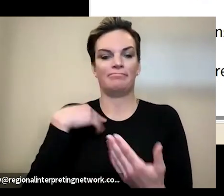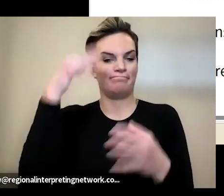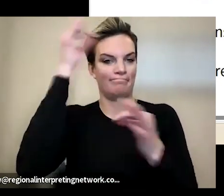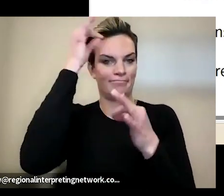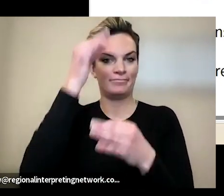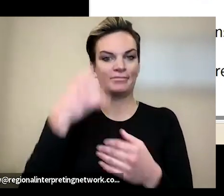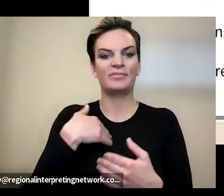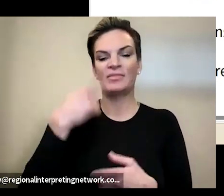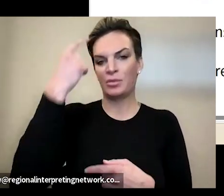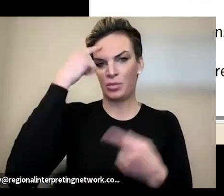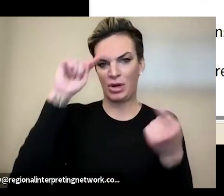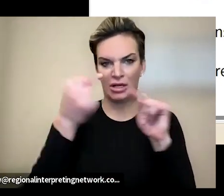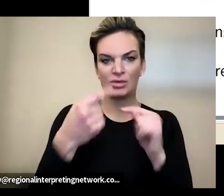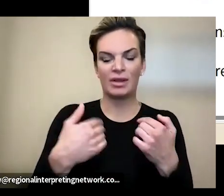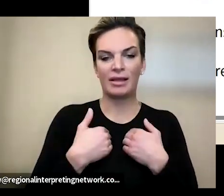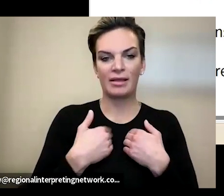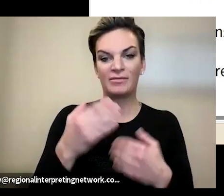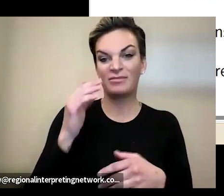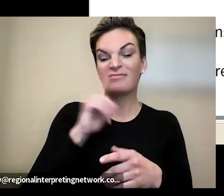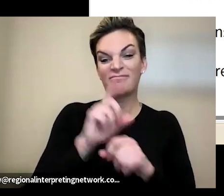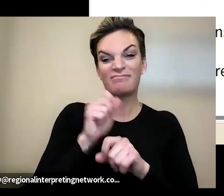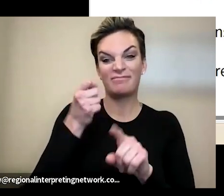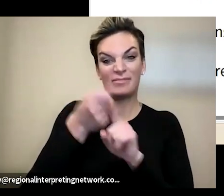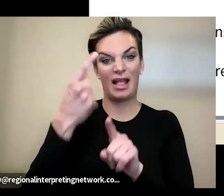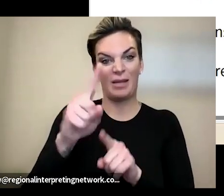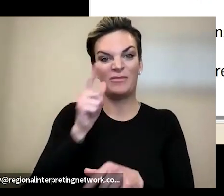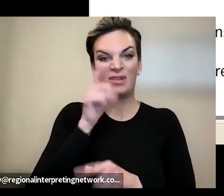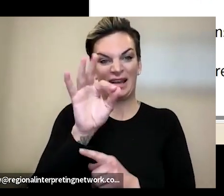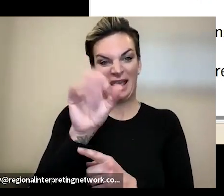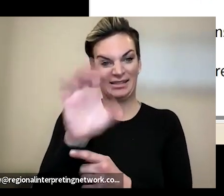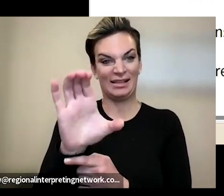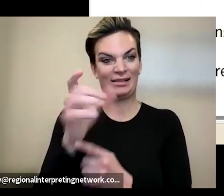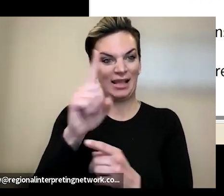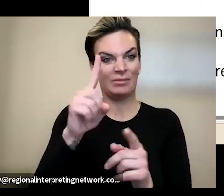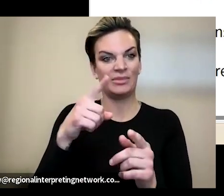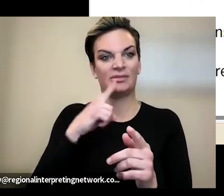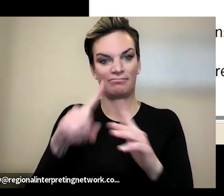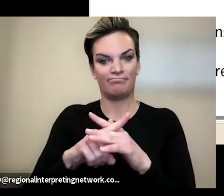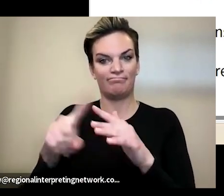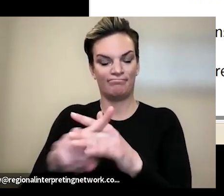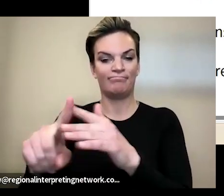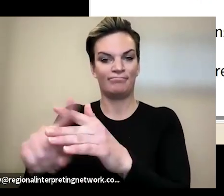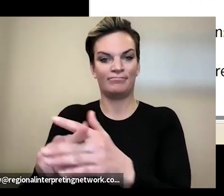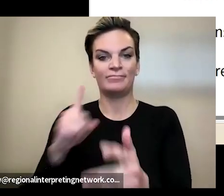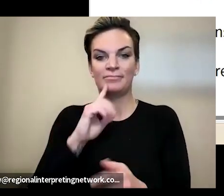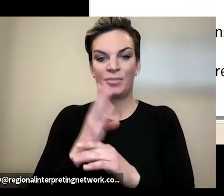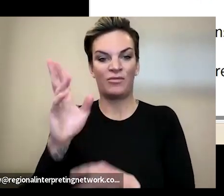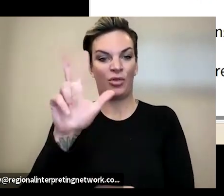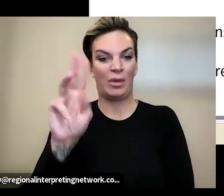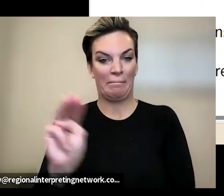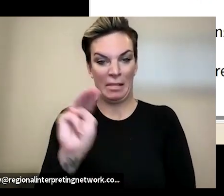the United States every nine seconds so every year there's over 3 million new brain injuries